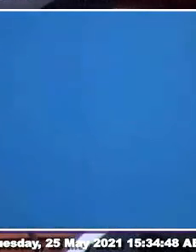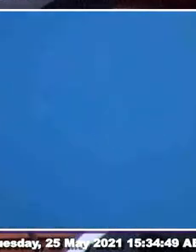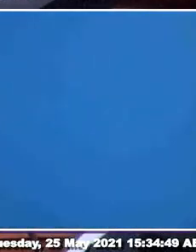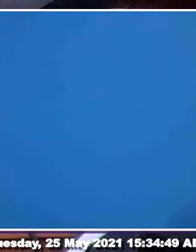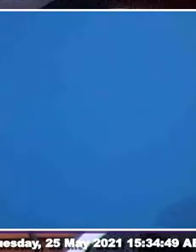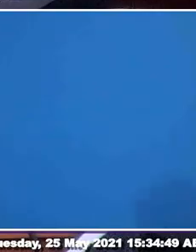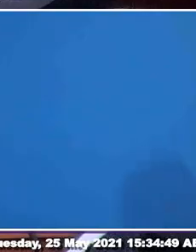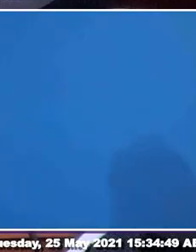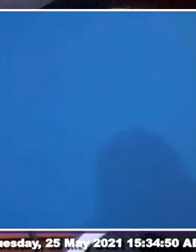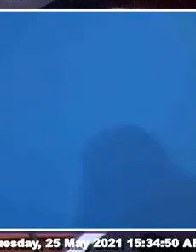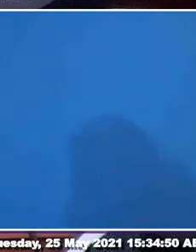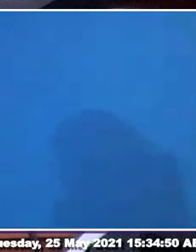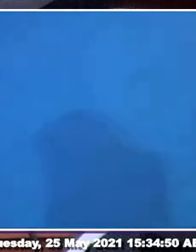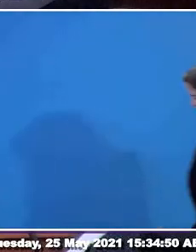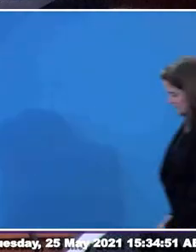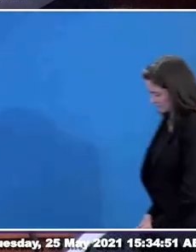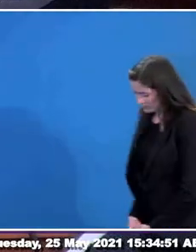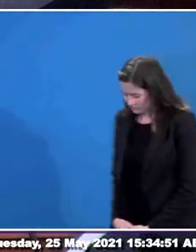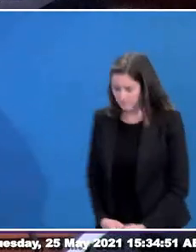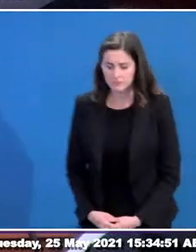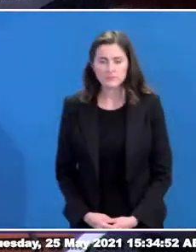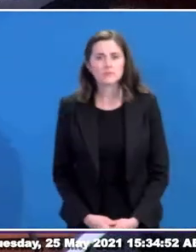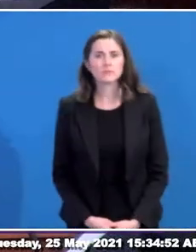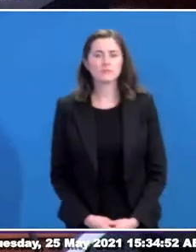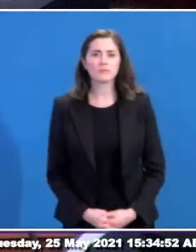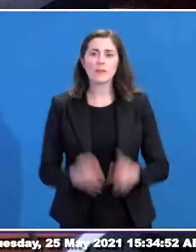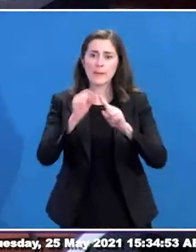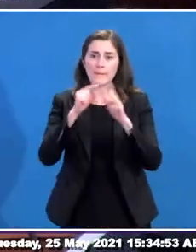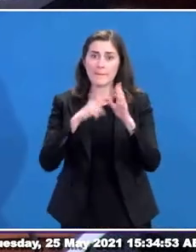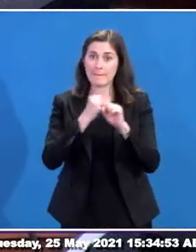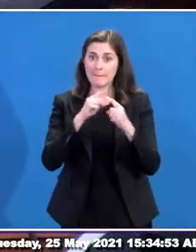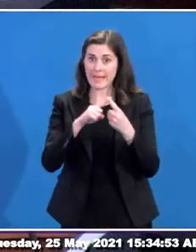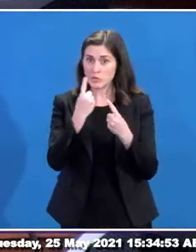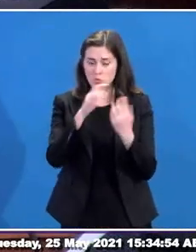conducting this investigation and that included an interview with Eliza,